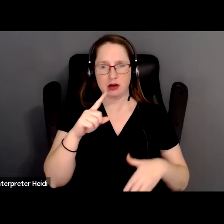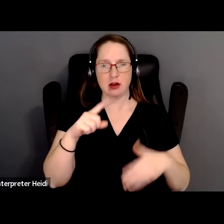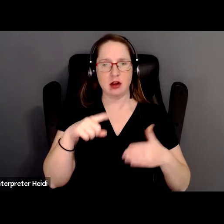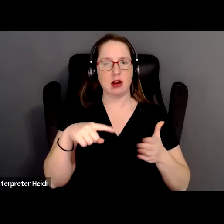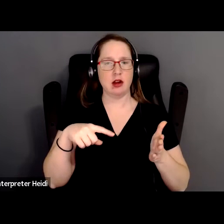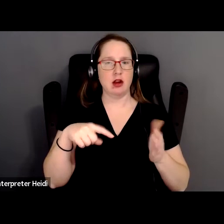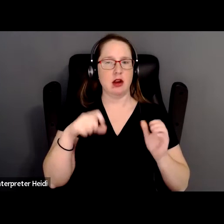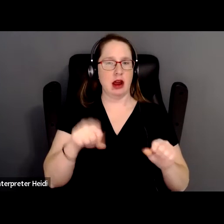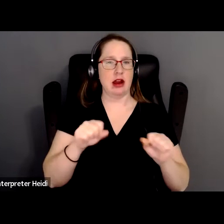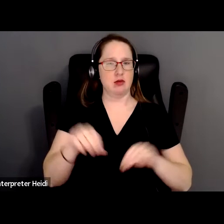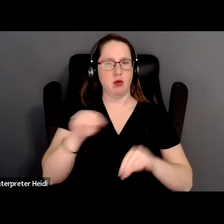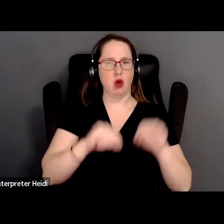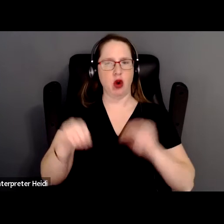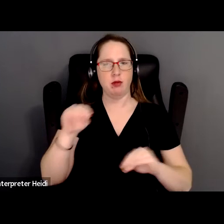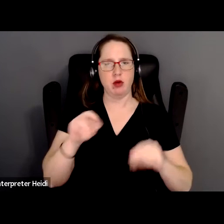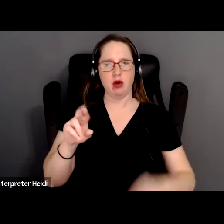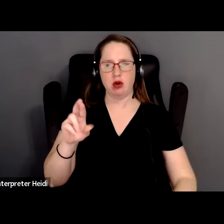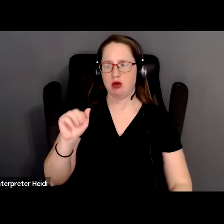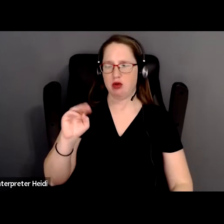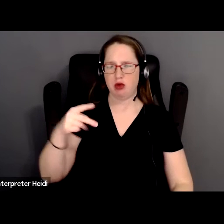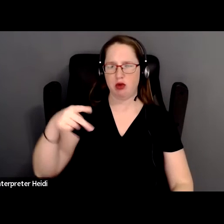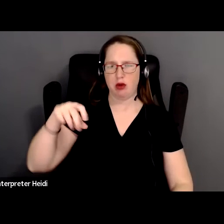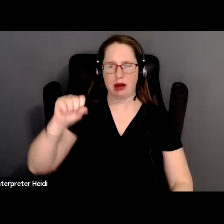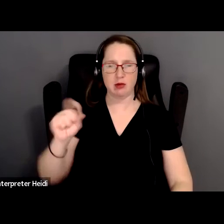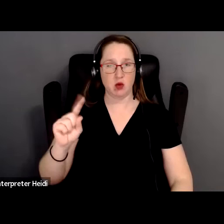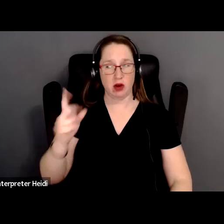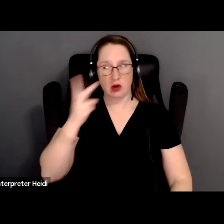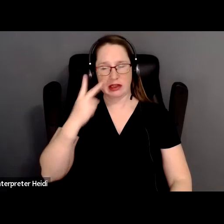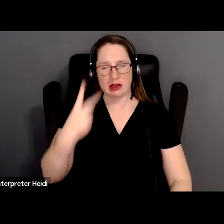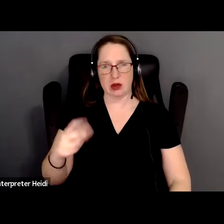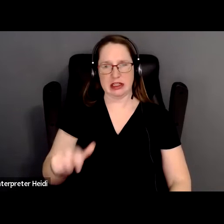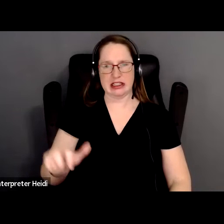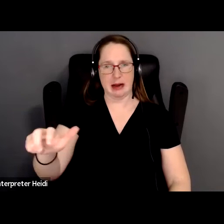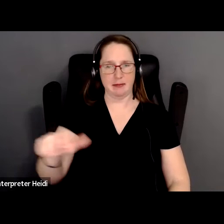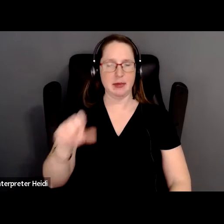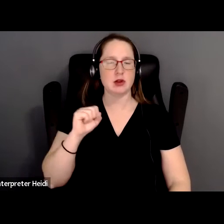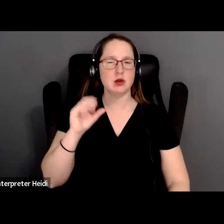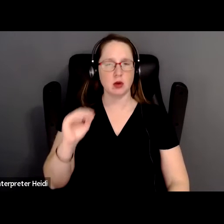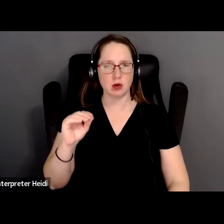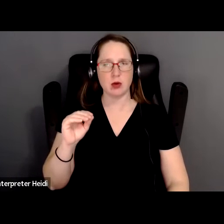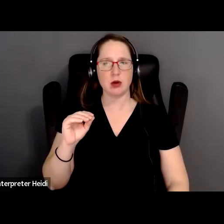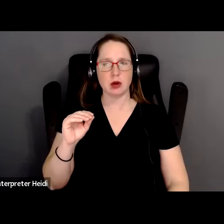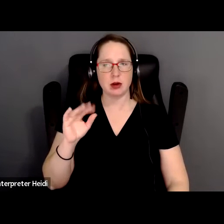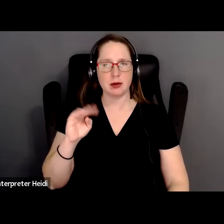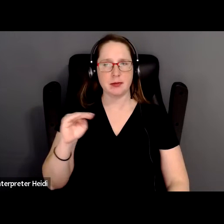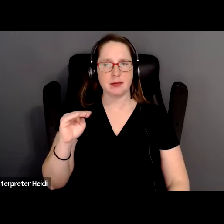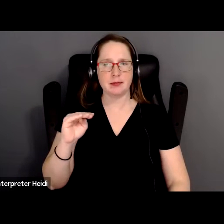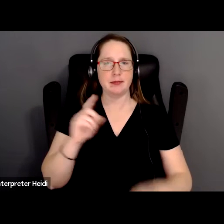get through the house in some of the areas where there was a step, and so but my family